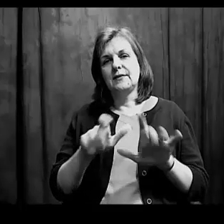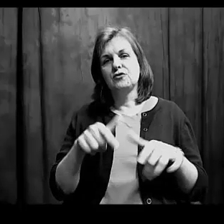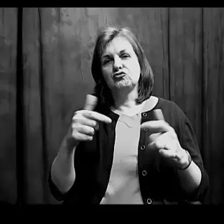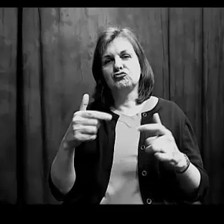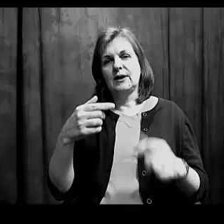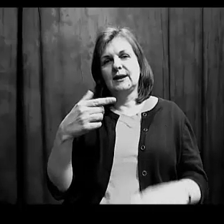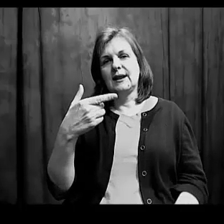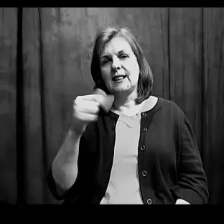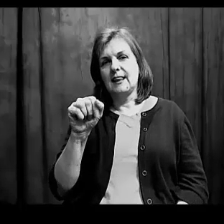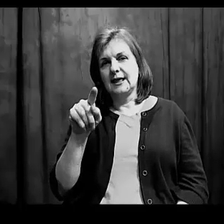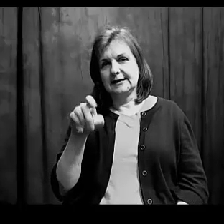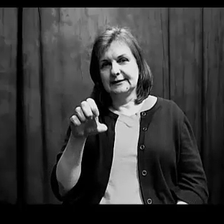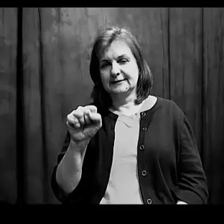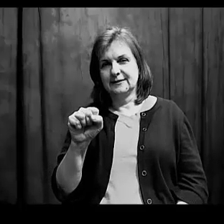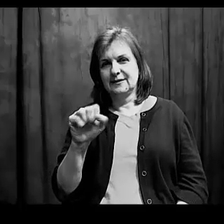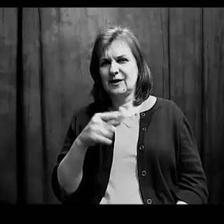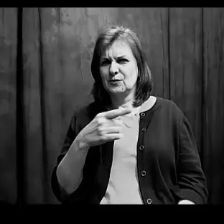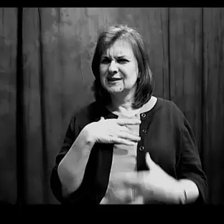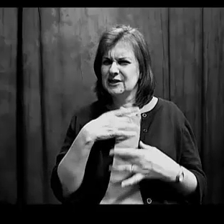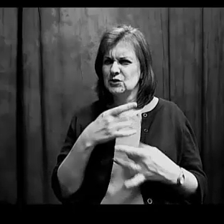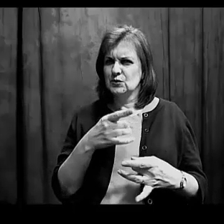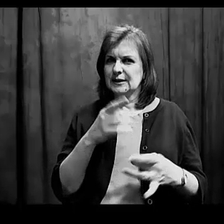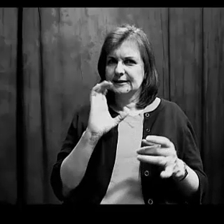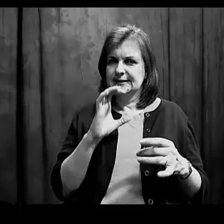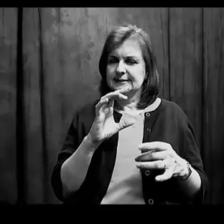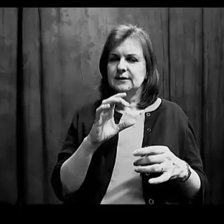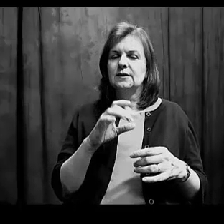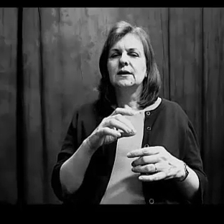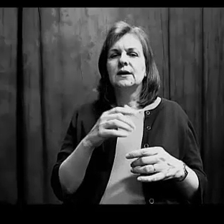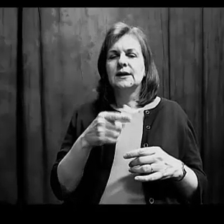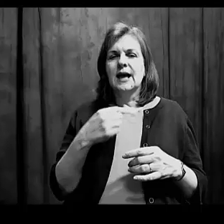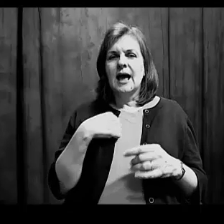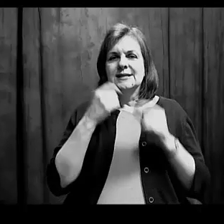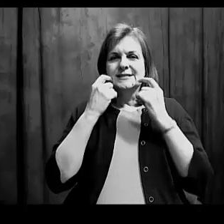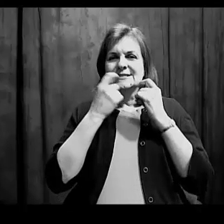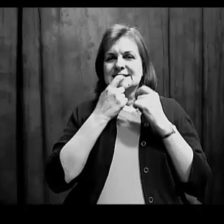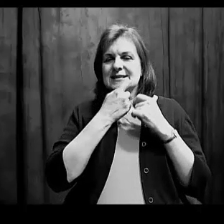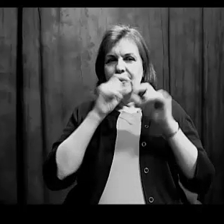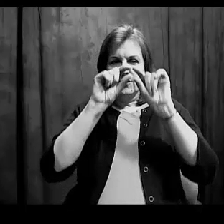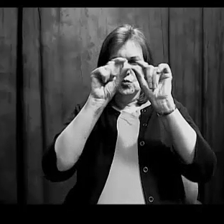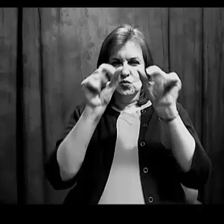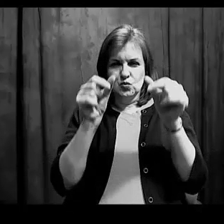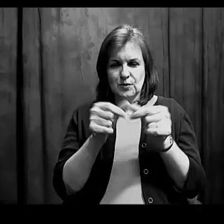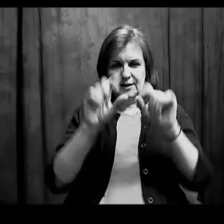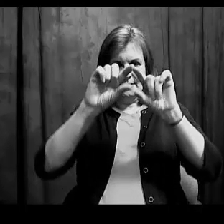here's the interesting little beast with these rings of teeth